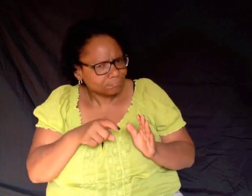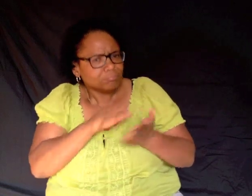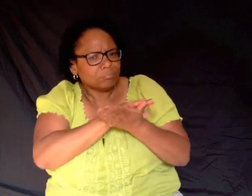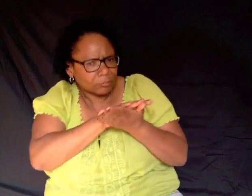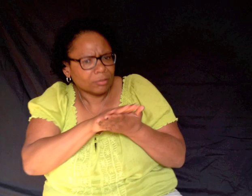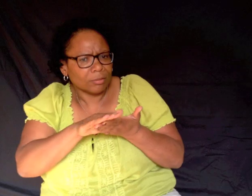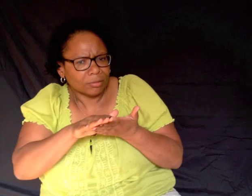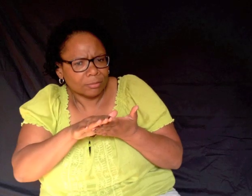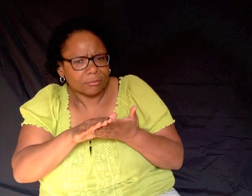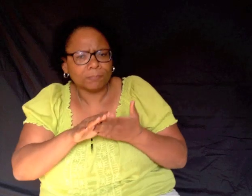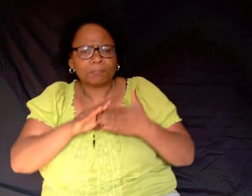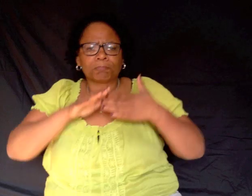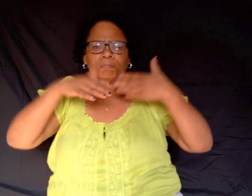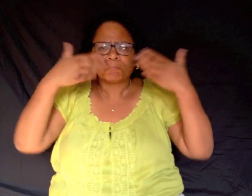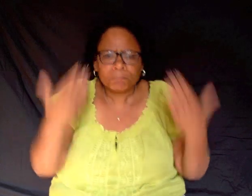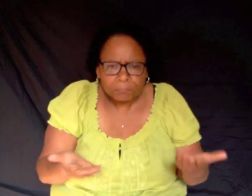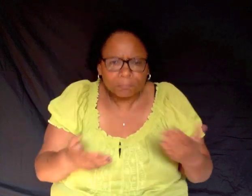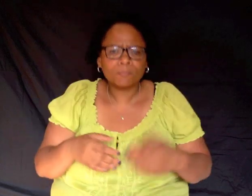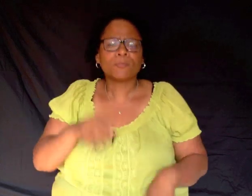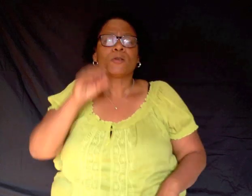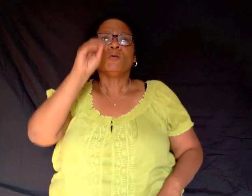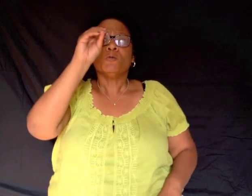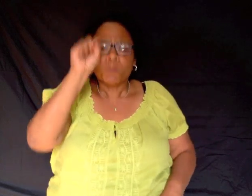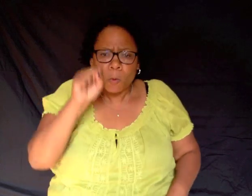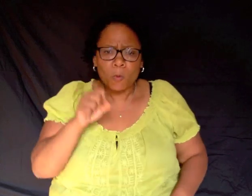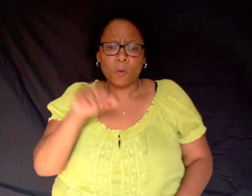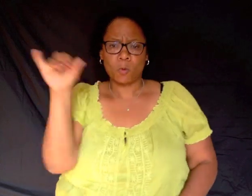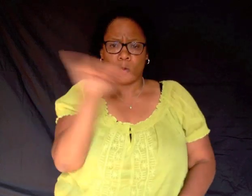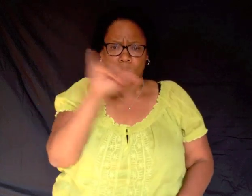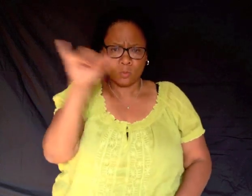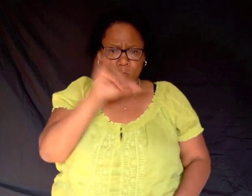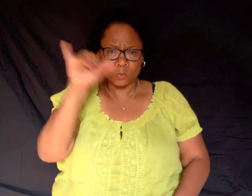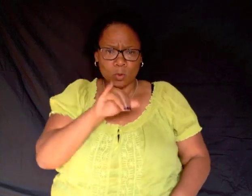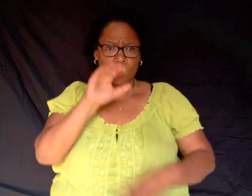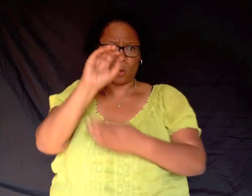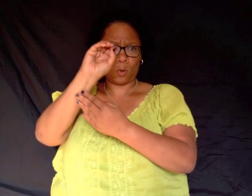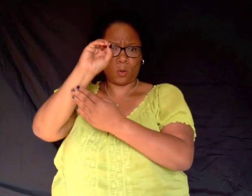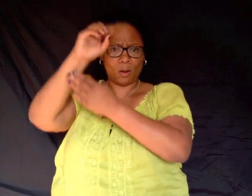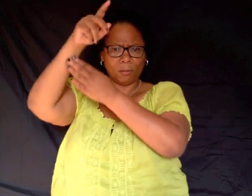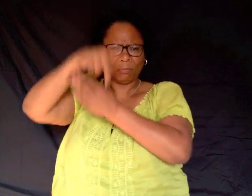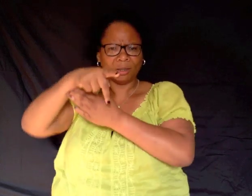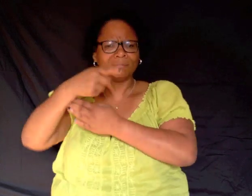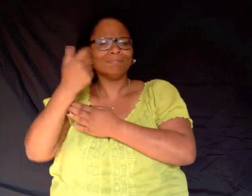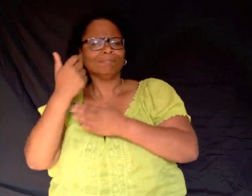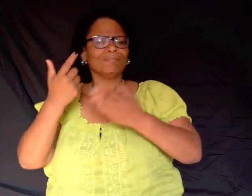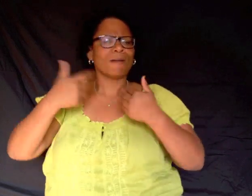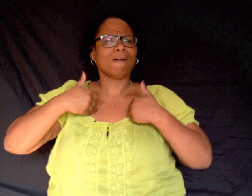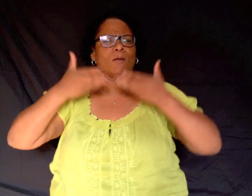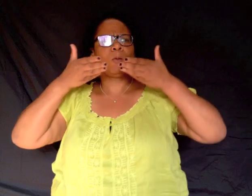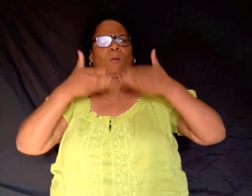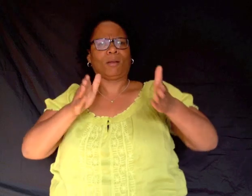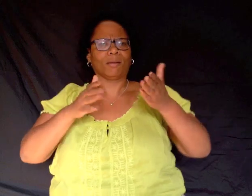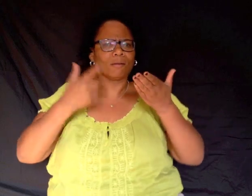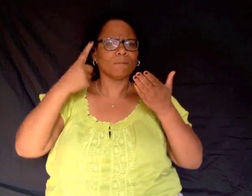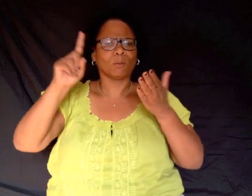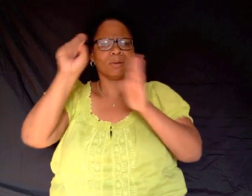Nice, huh? So, the Olmstead Plan lays out a way for